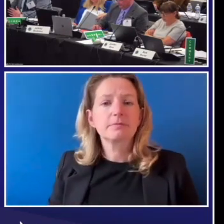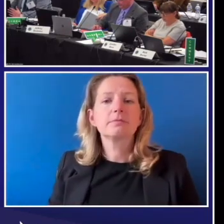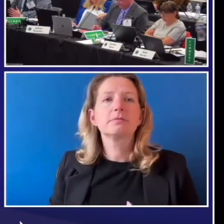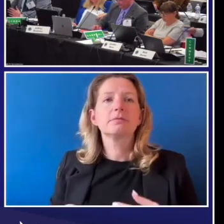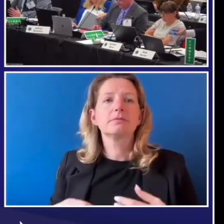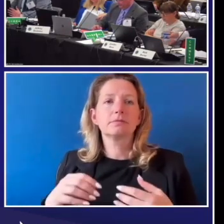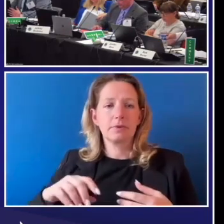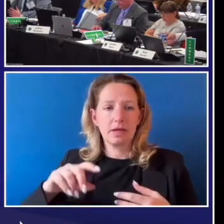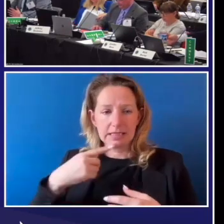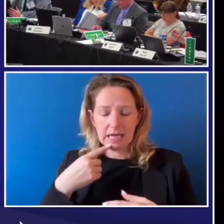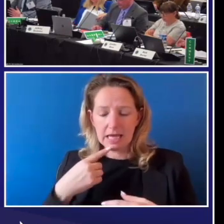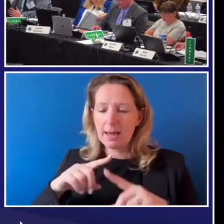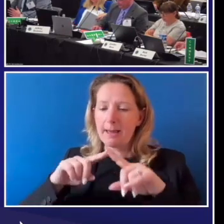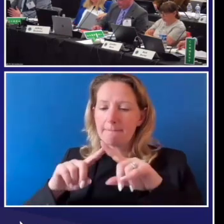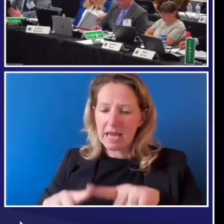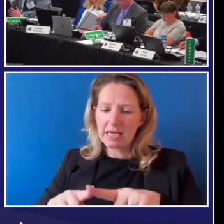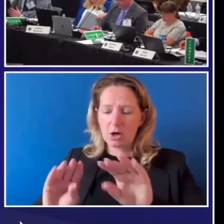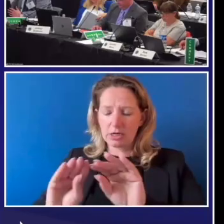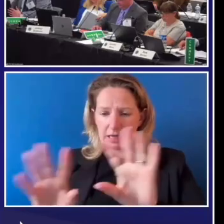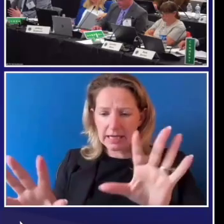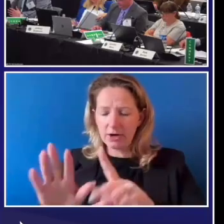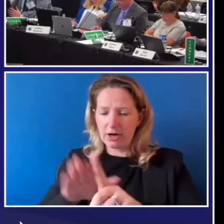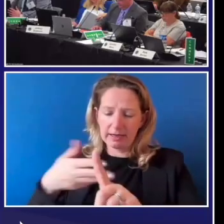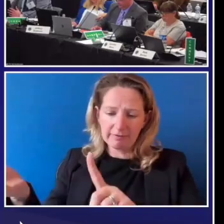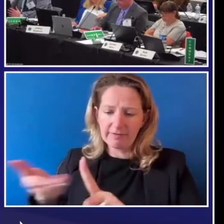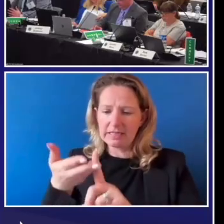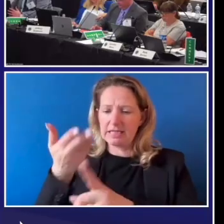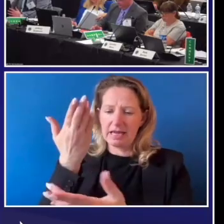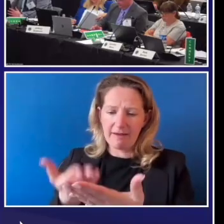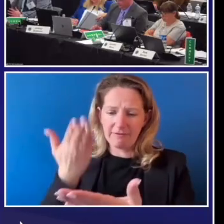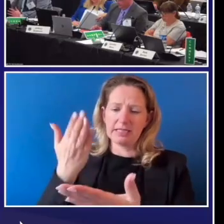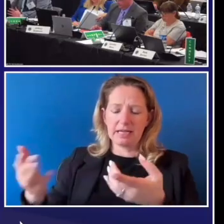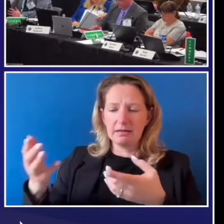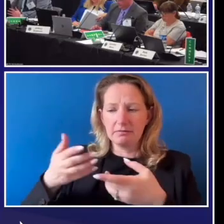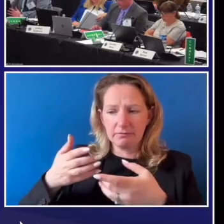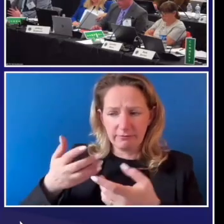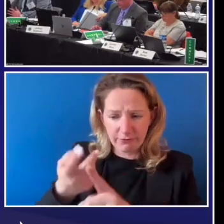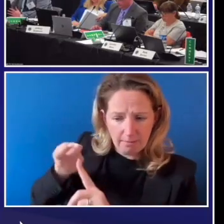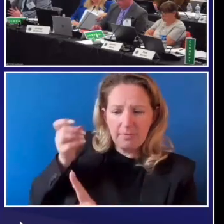comma, it says based on clear and convincing evidence in the administrative record, can the department tell us what they mean by